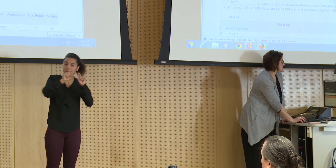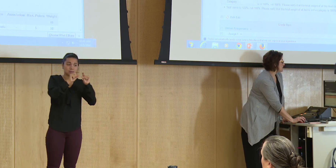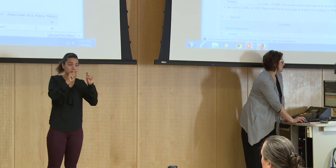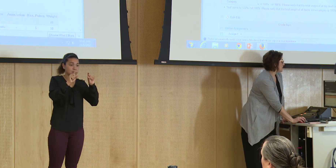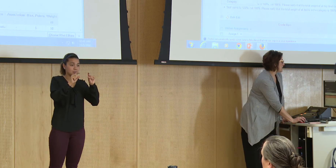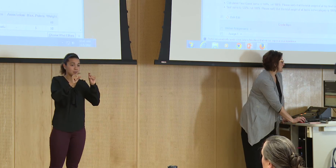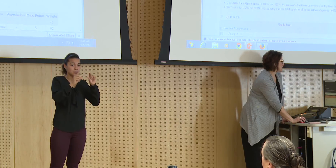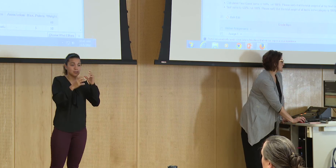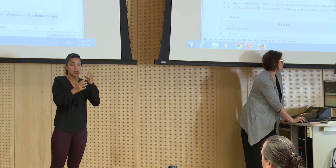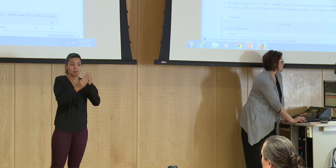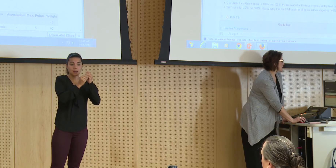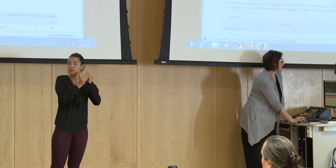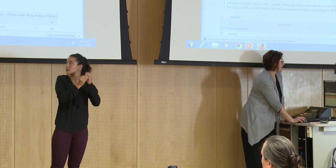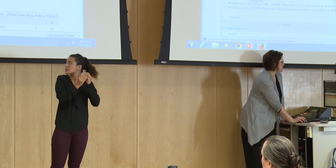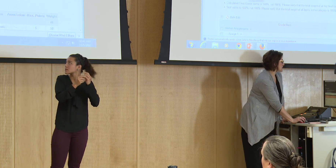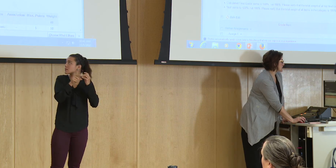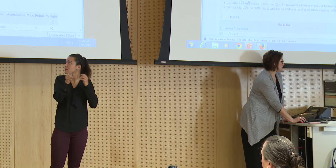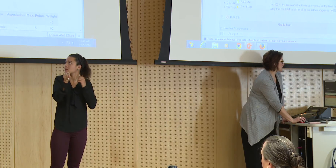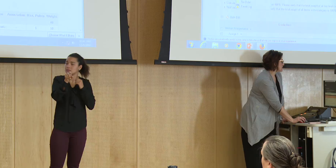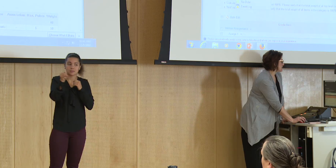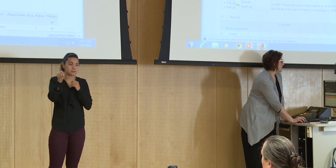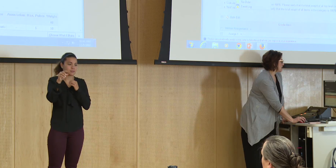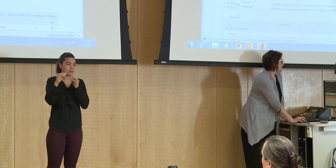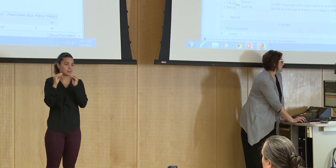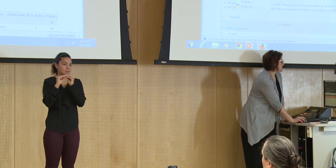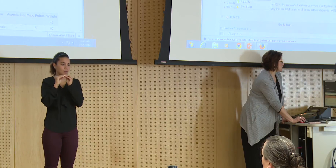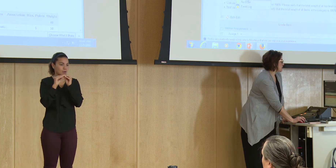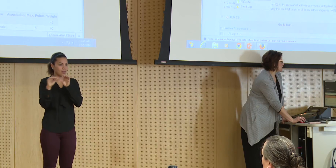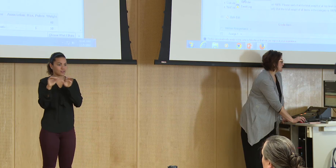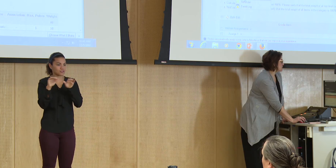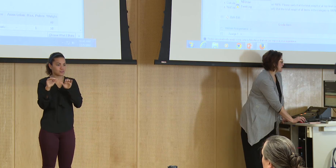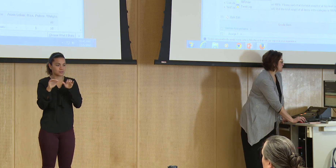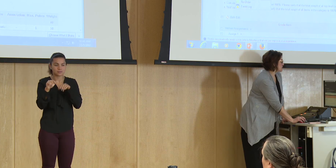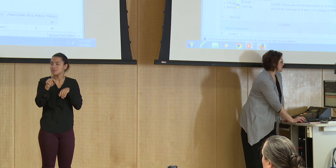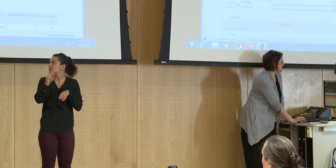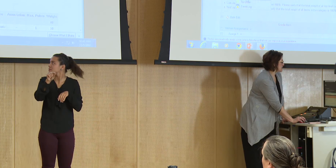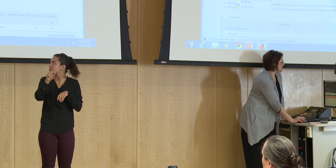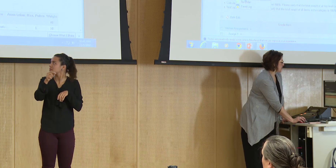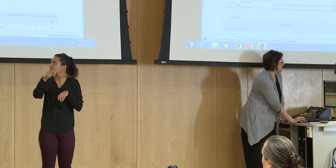there's a "more actions." This is where you can find your delete option.